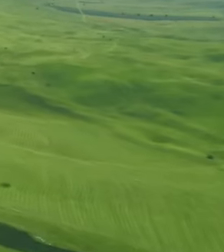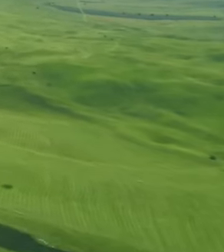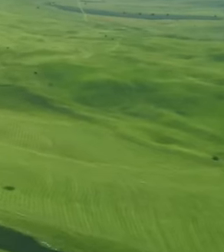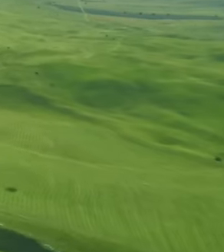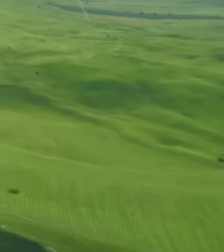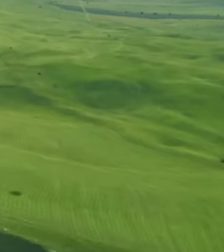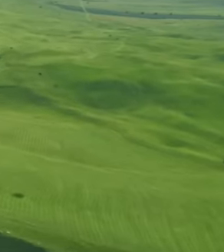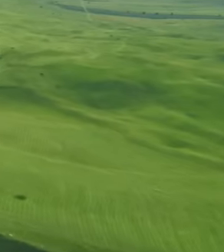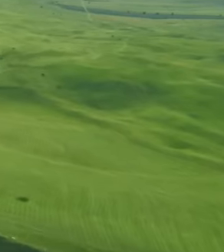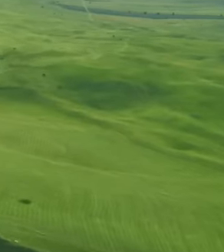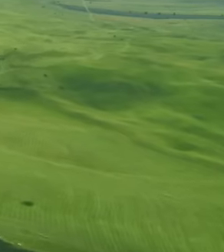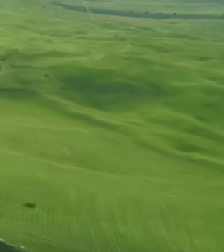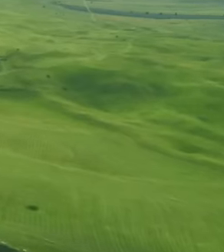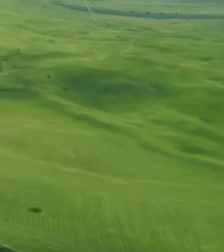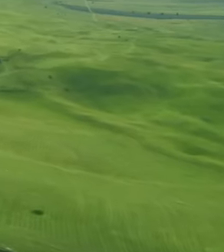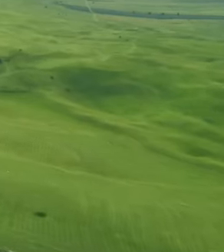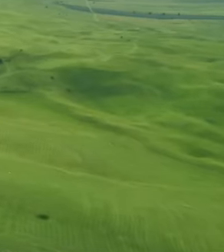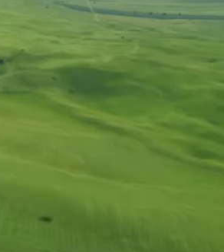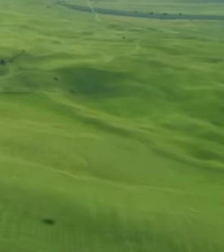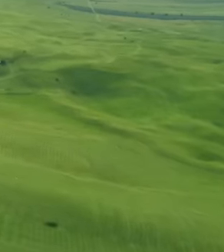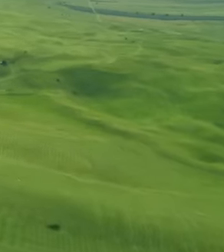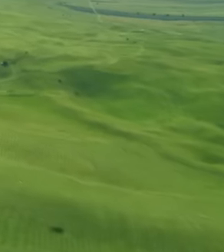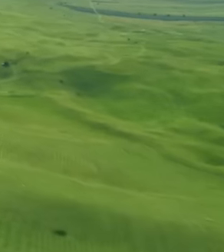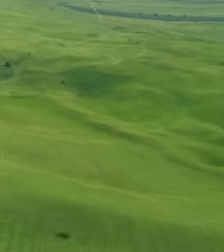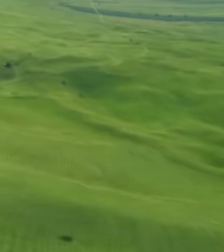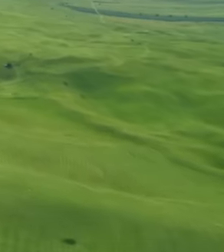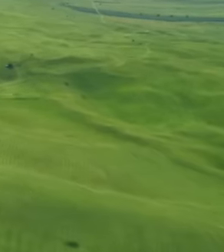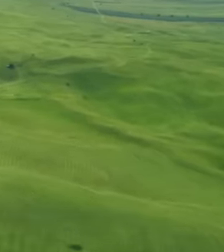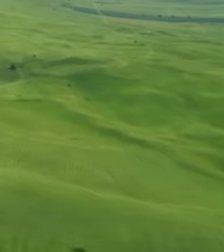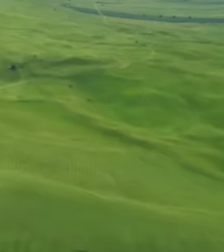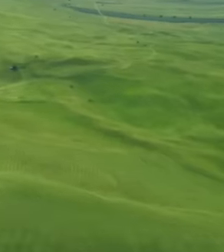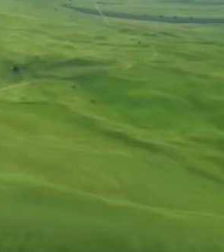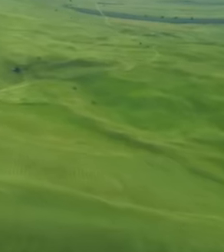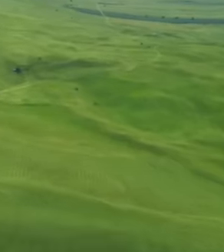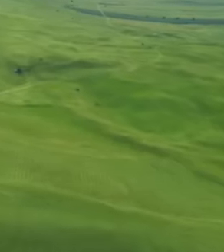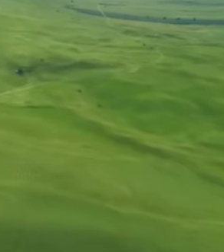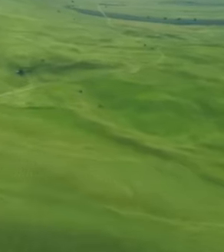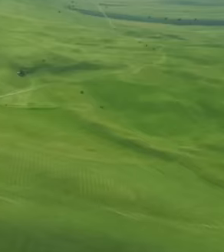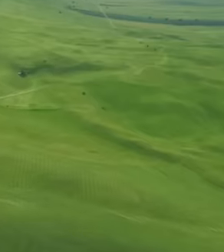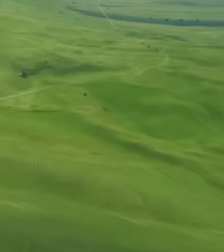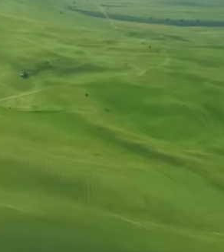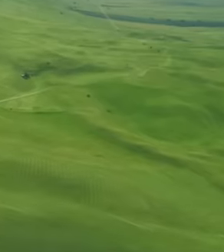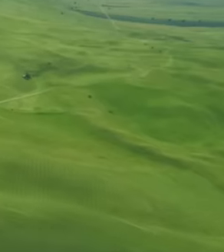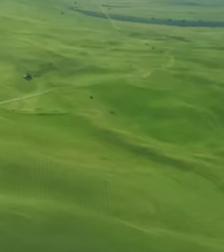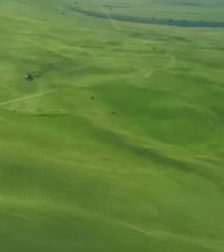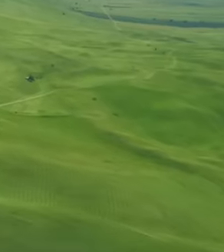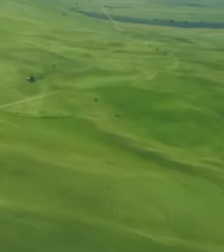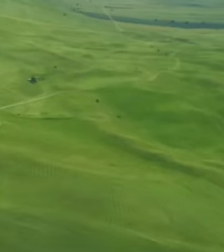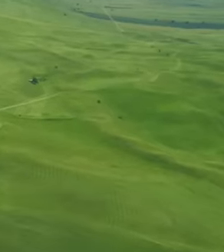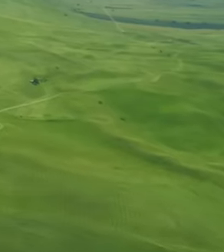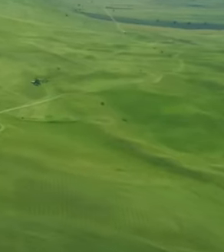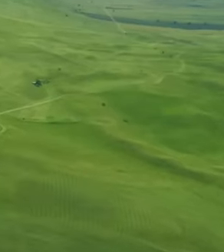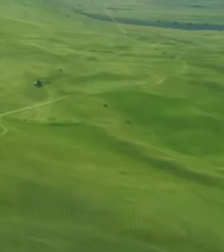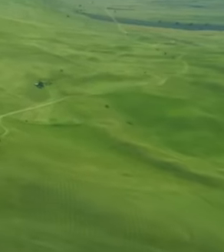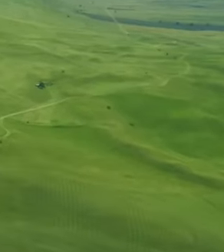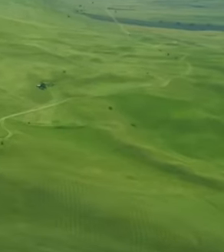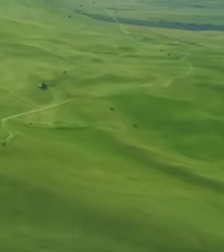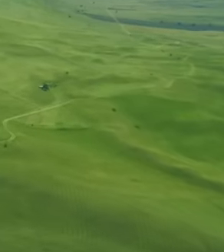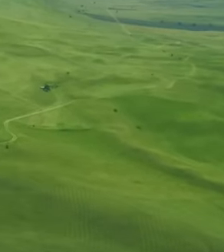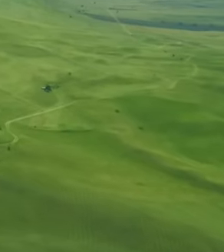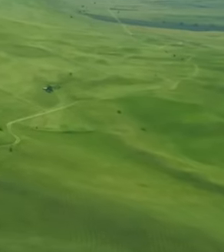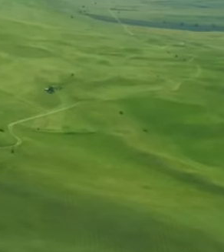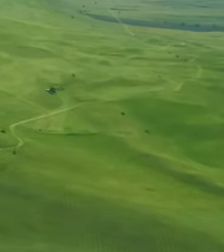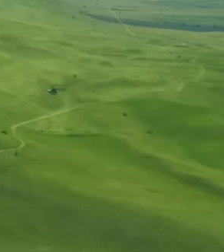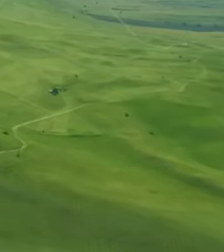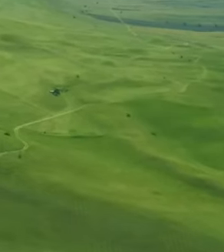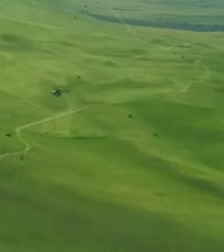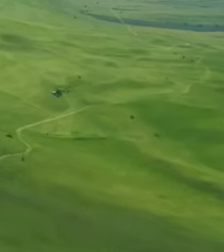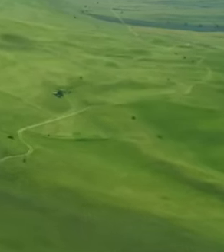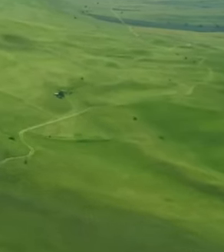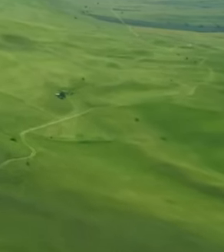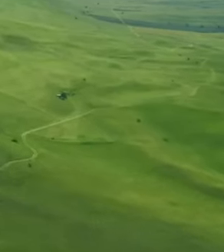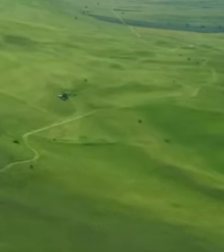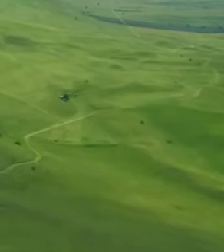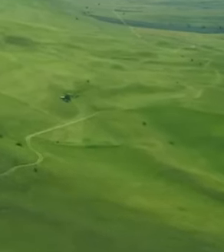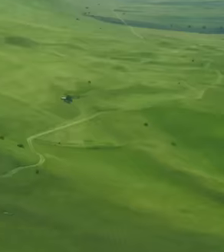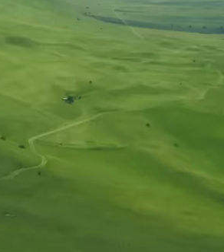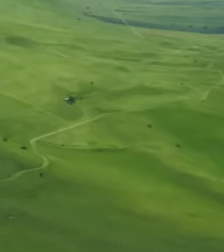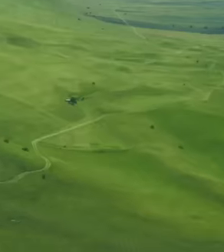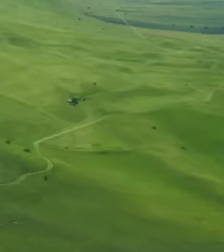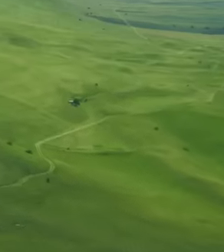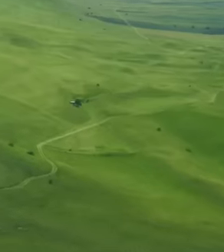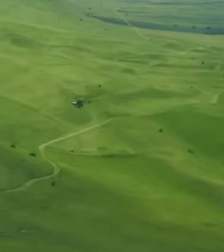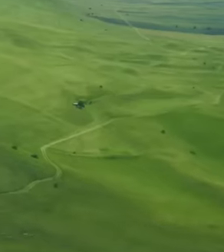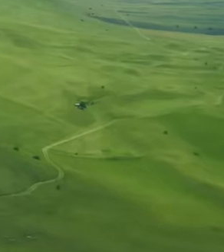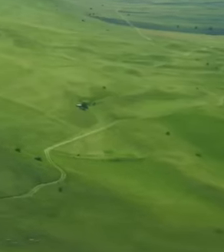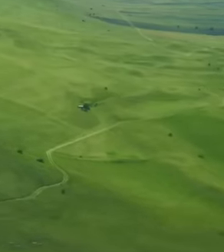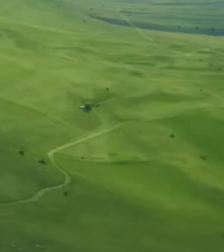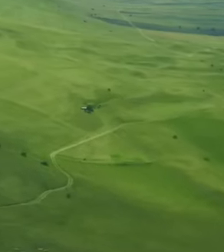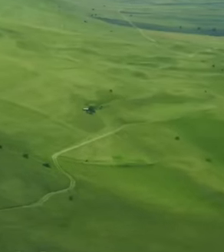the generation and we want it to stay that way 54 by 46 by. So, as